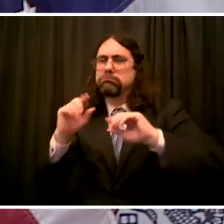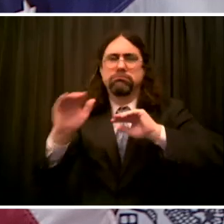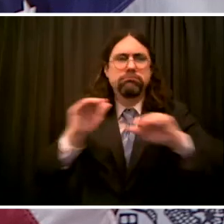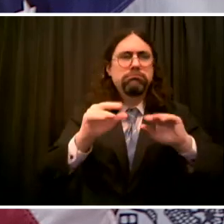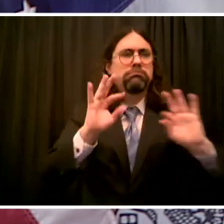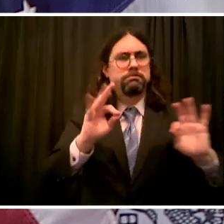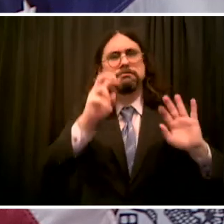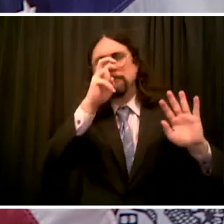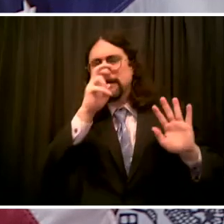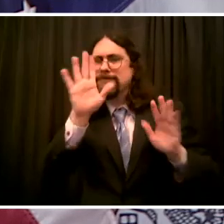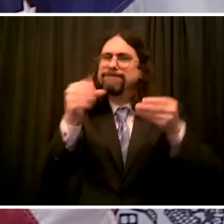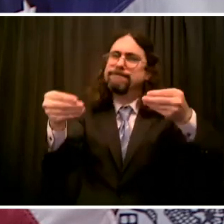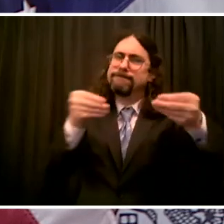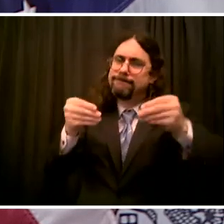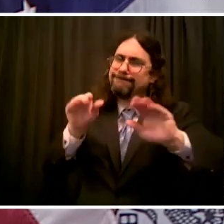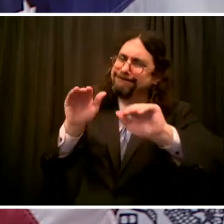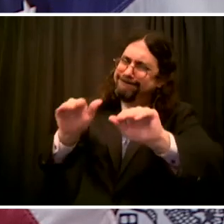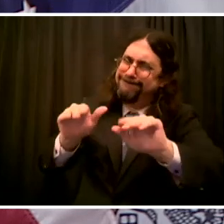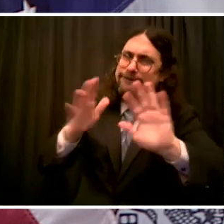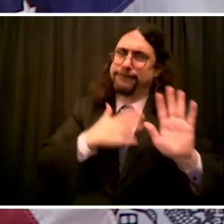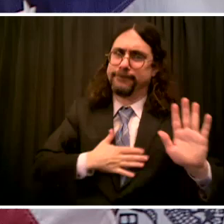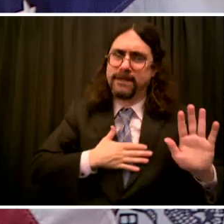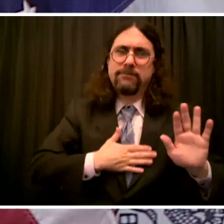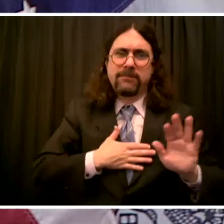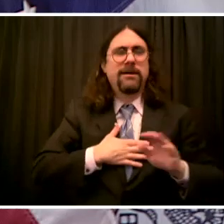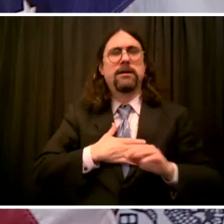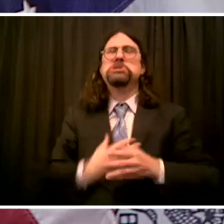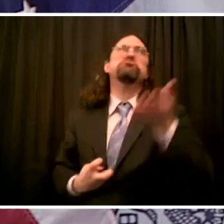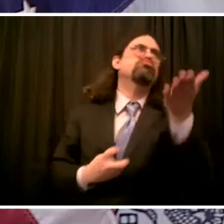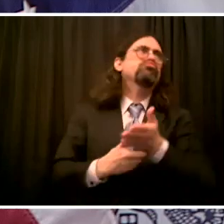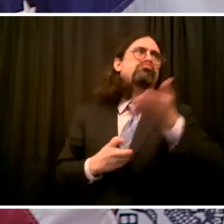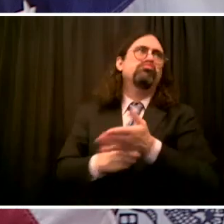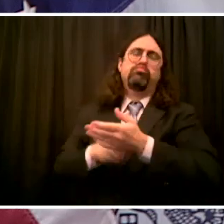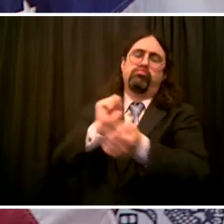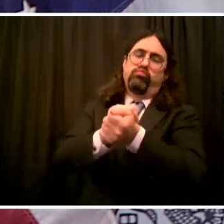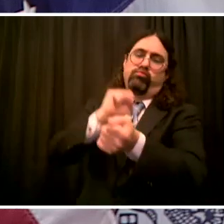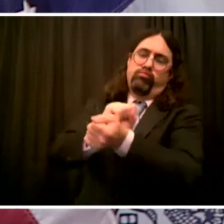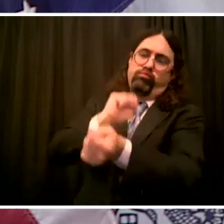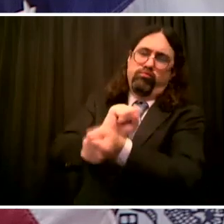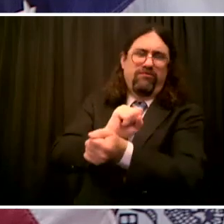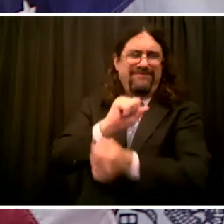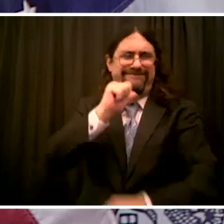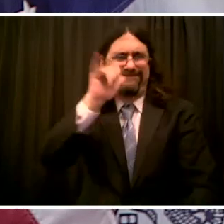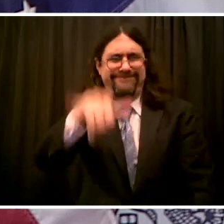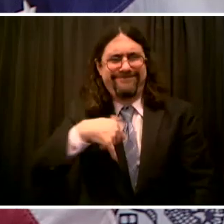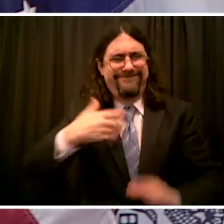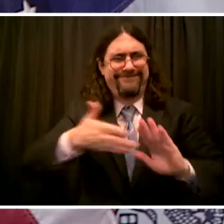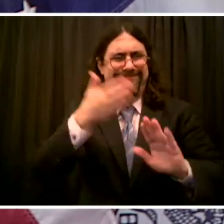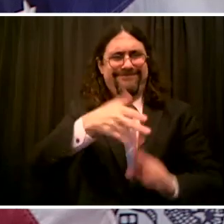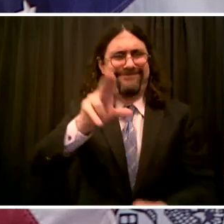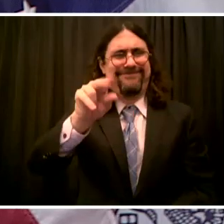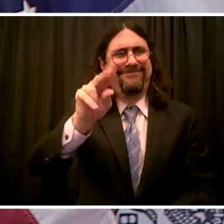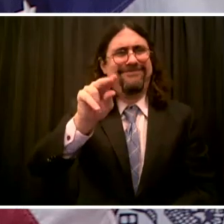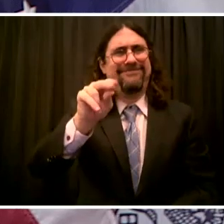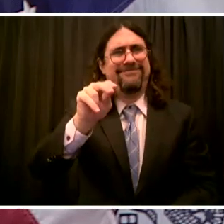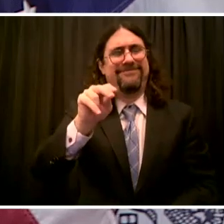THE LAST SIX YEARS IS FOR ANYONE TO SEE IN HOW WE POLI CE